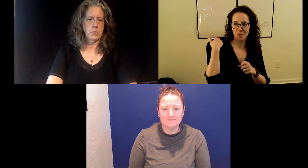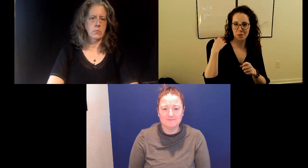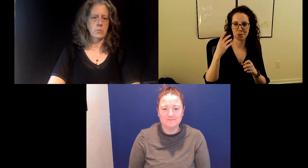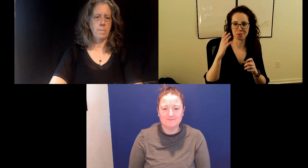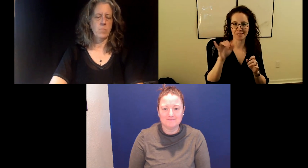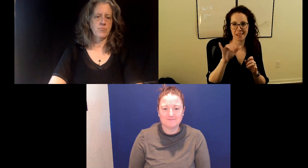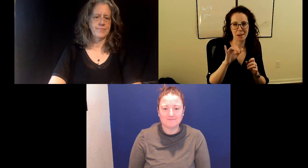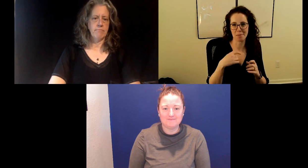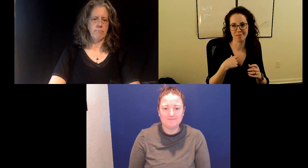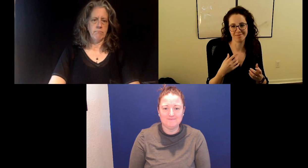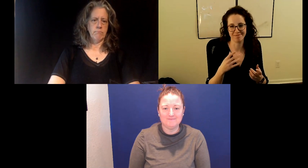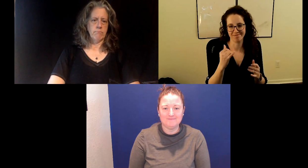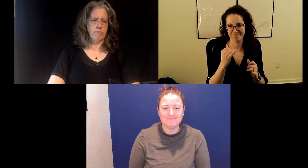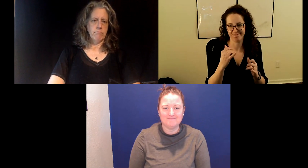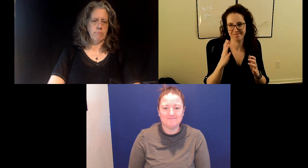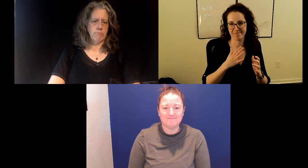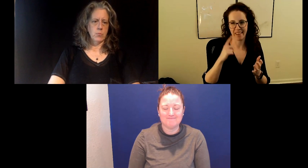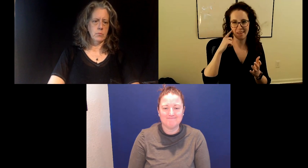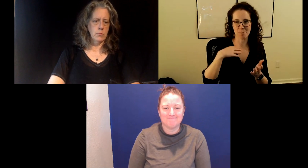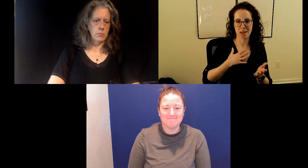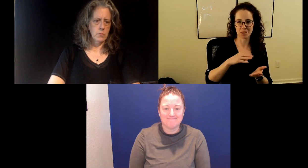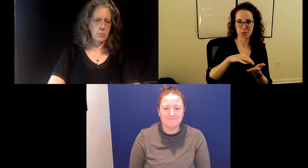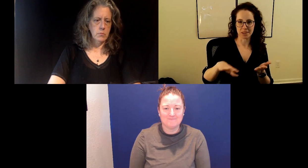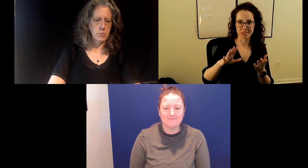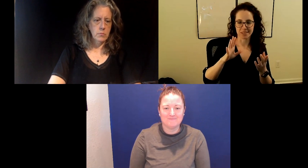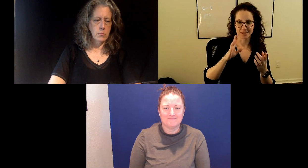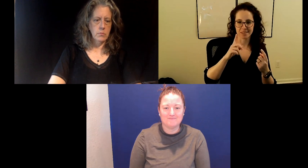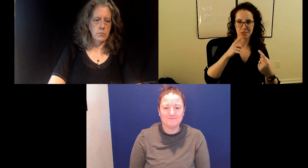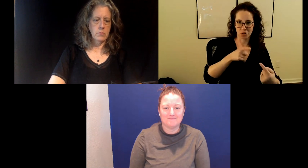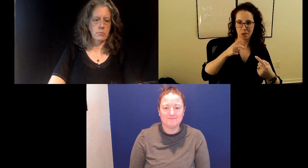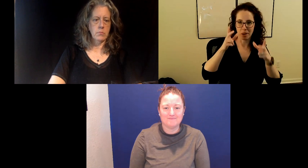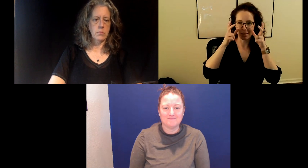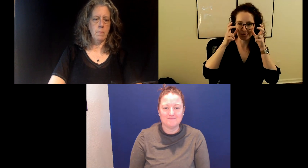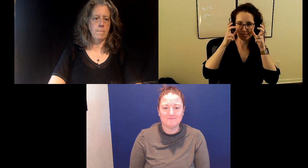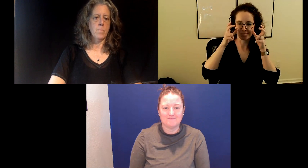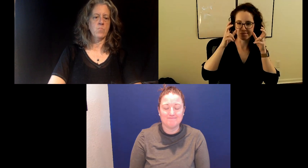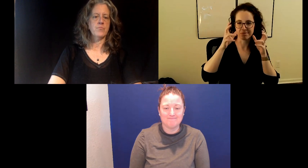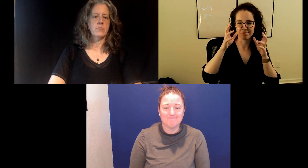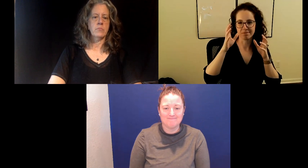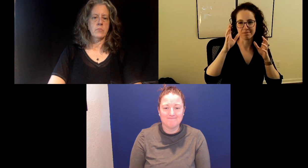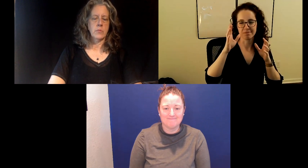in the past maybe a few years back i tried the same thing and i think my students were struggling